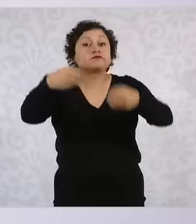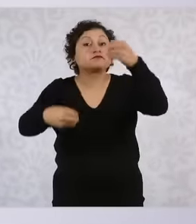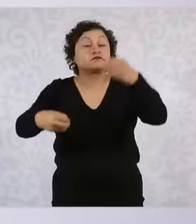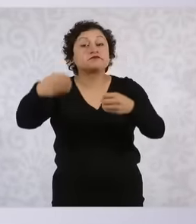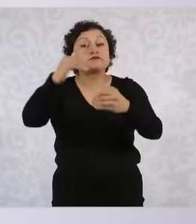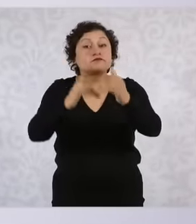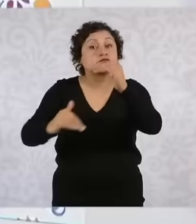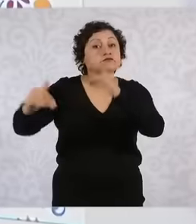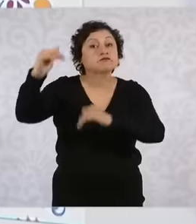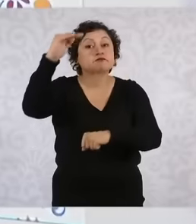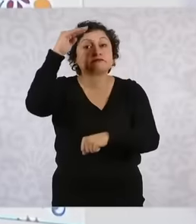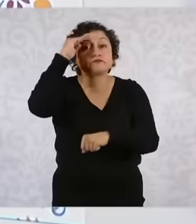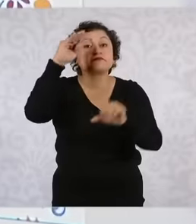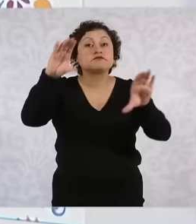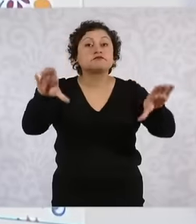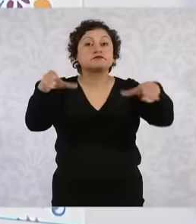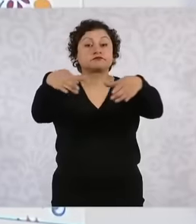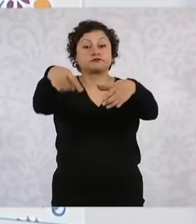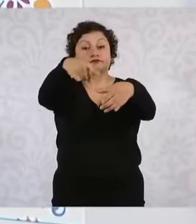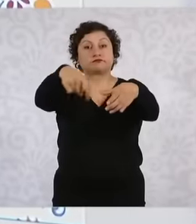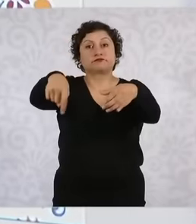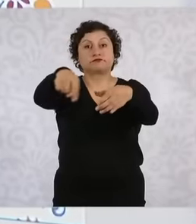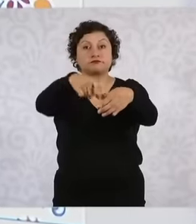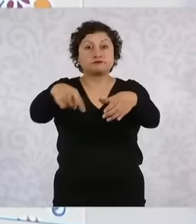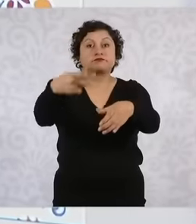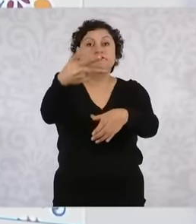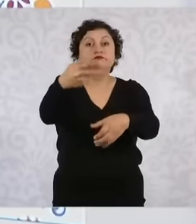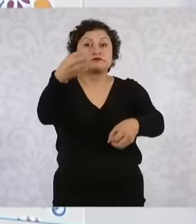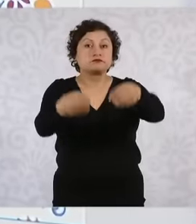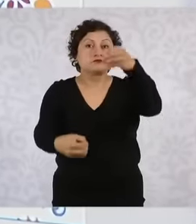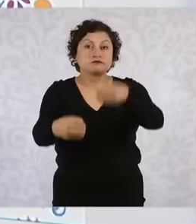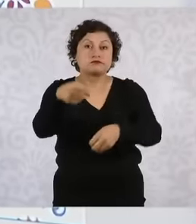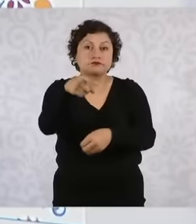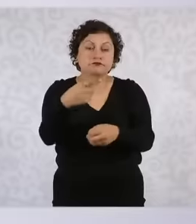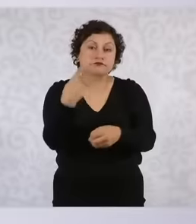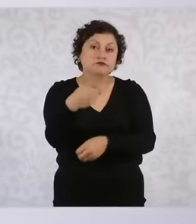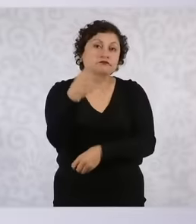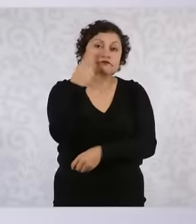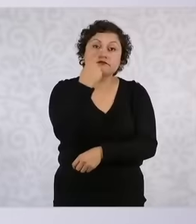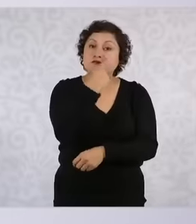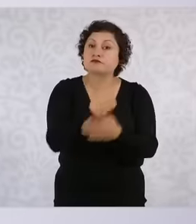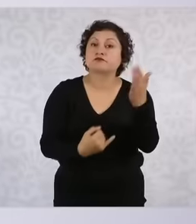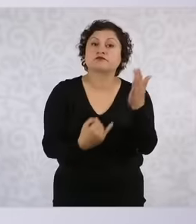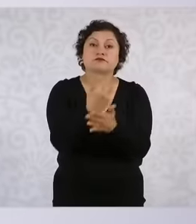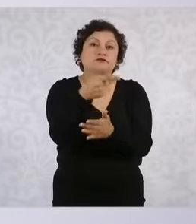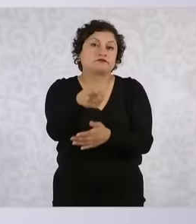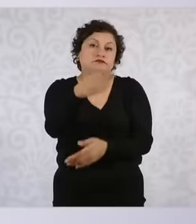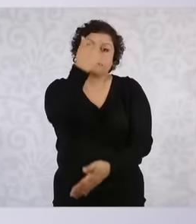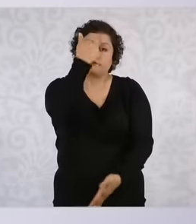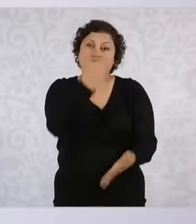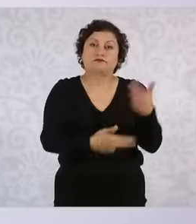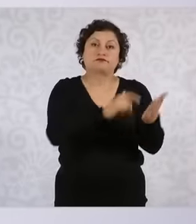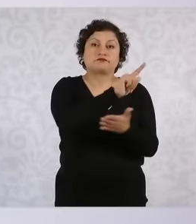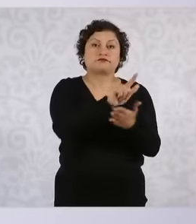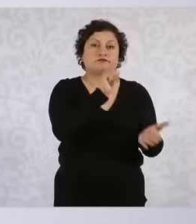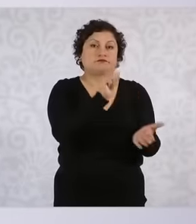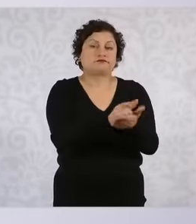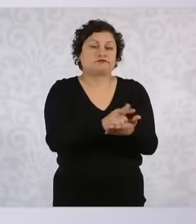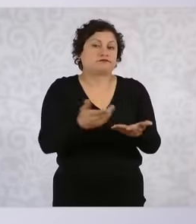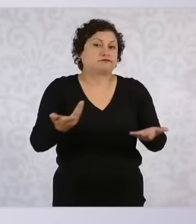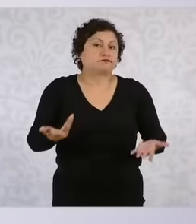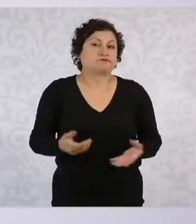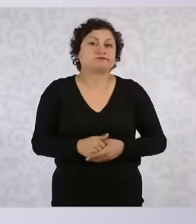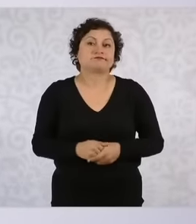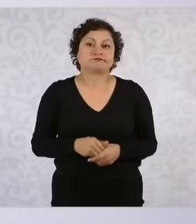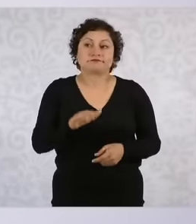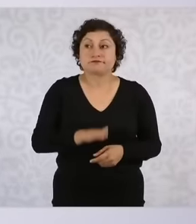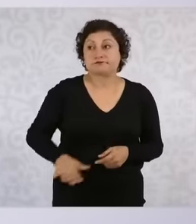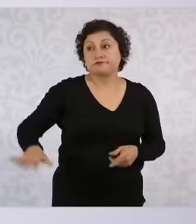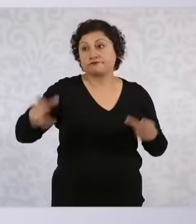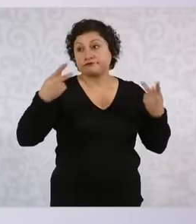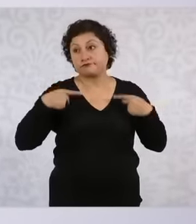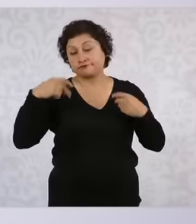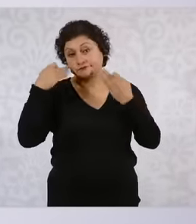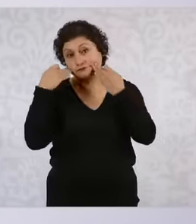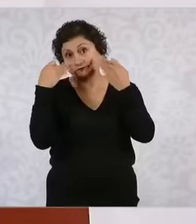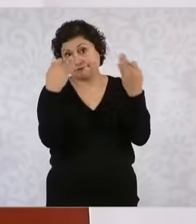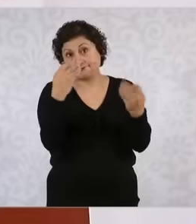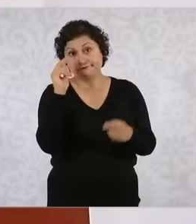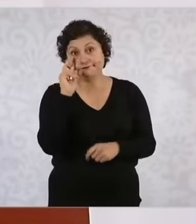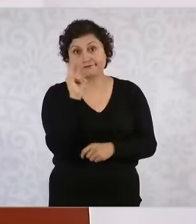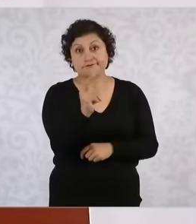acting unconstitutionally, being the supreme court of justice and the people also know it,